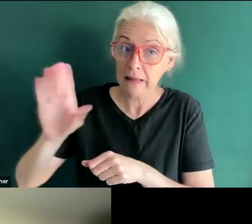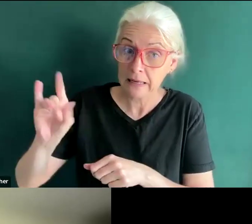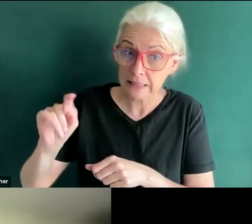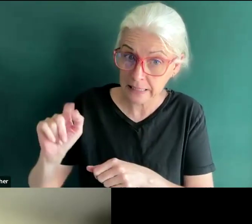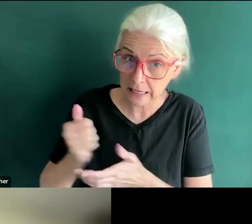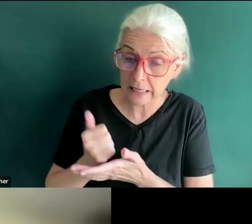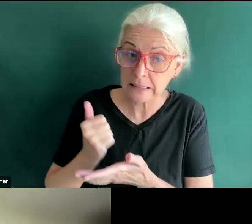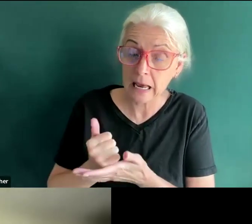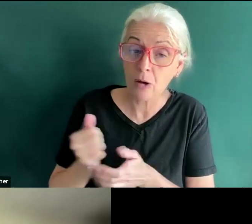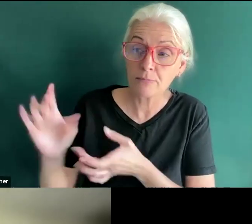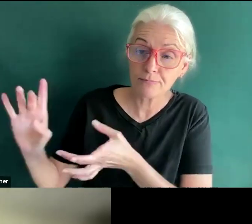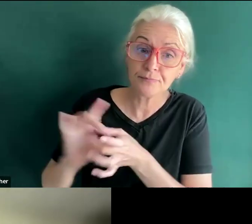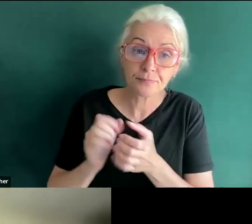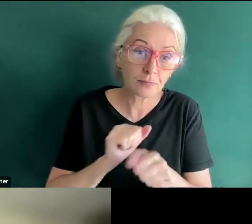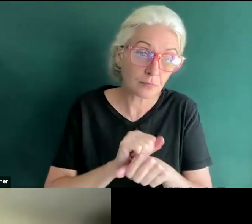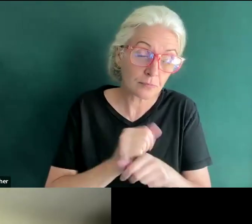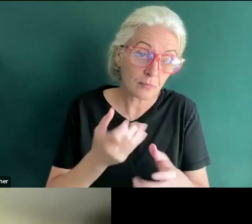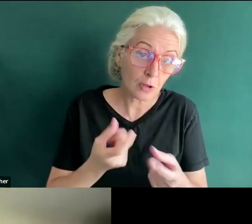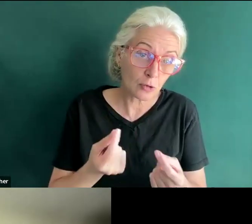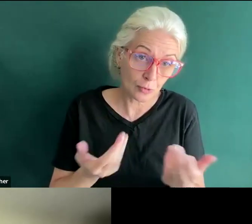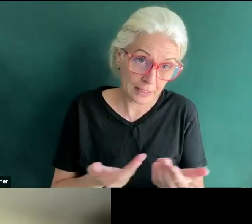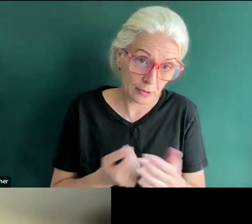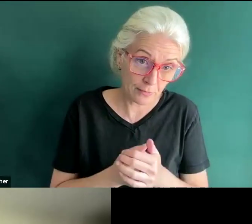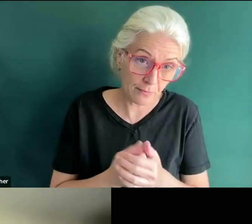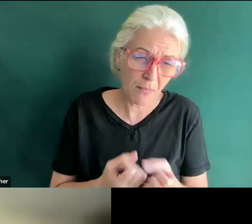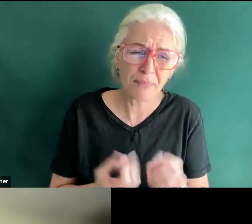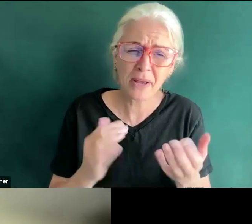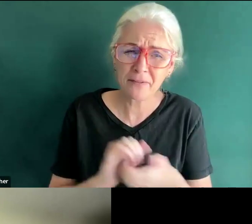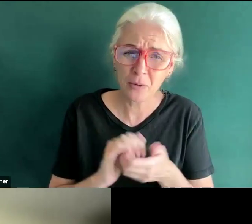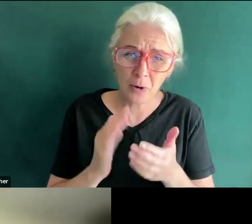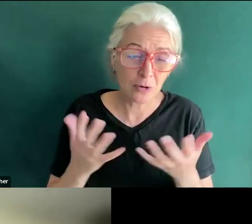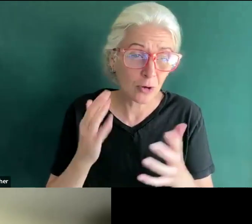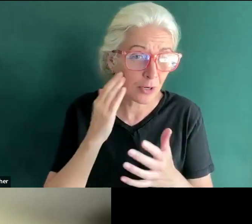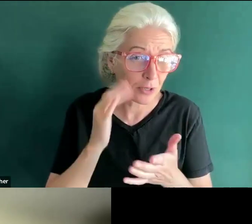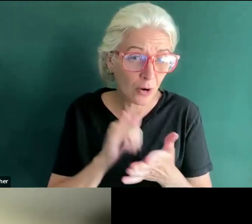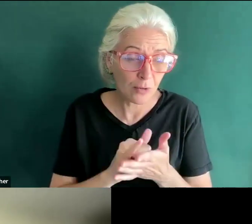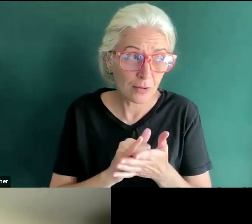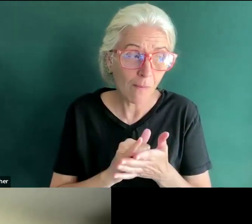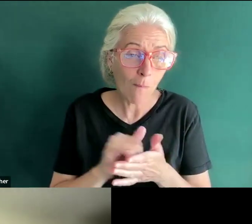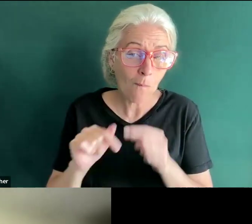inform the work that we wanted to do here. So many of our partners already know that back in January,